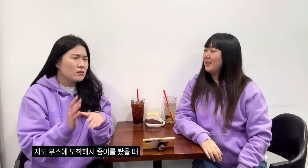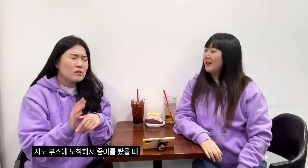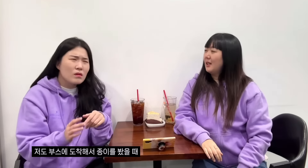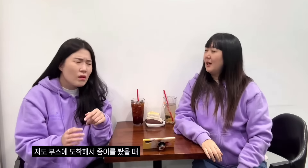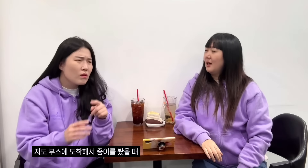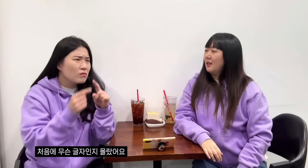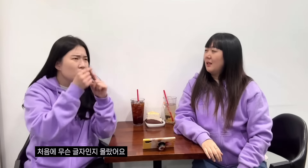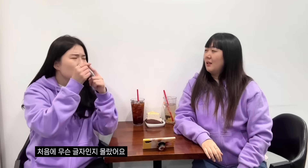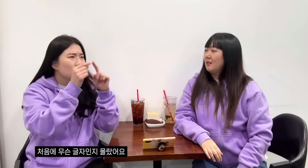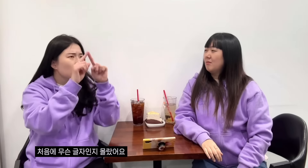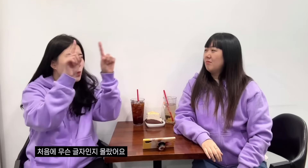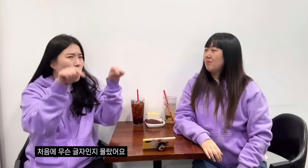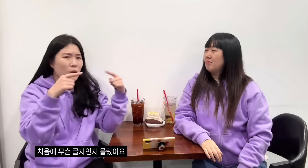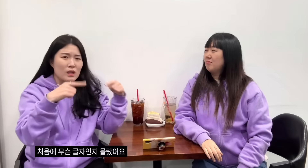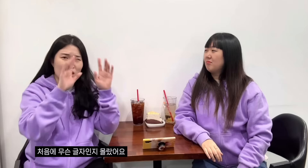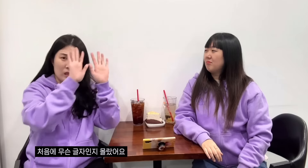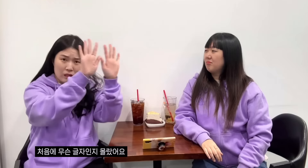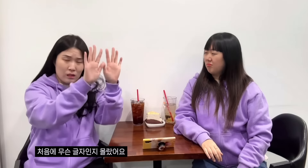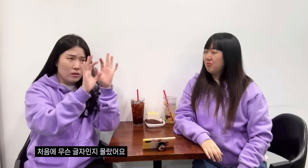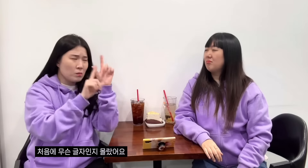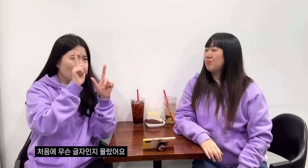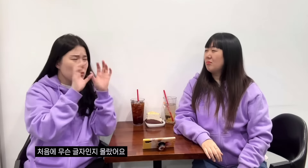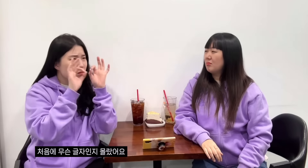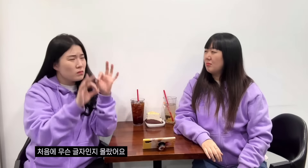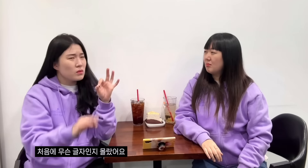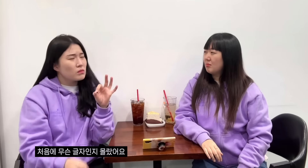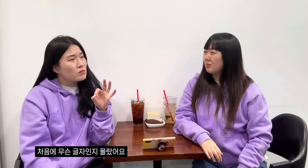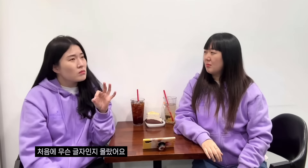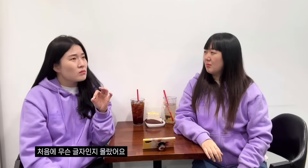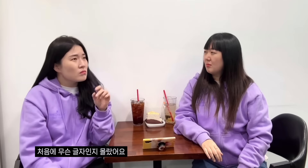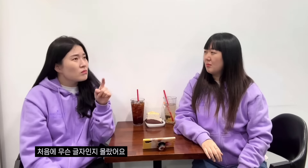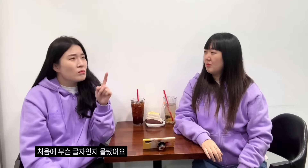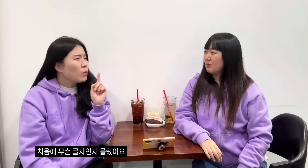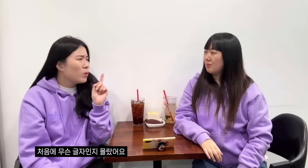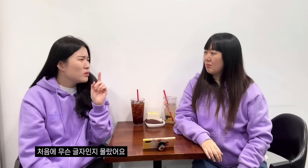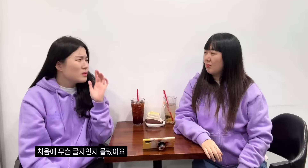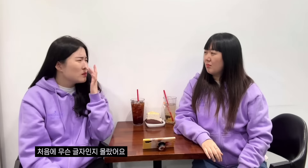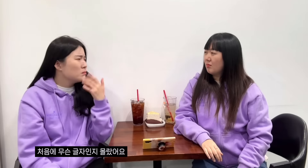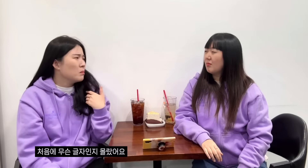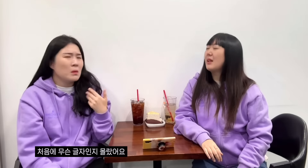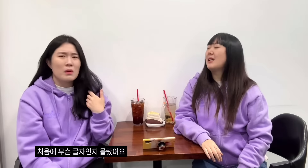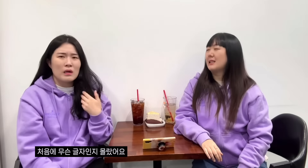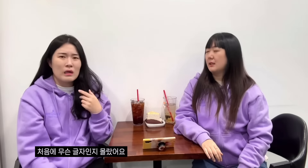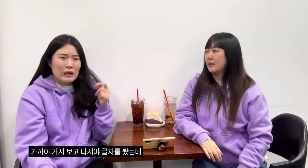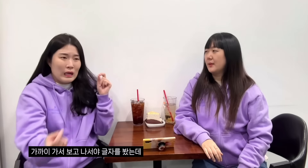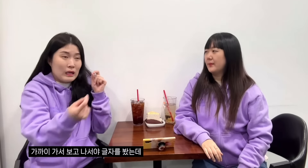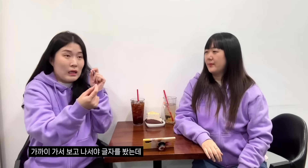When I arrived at the booth and saw the paper, I didn't know what the letters were at first.